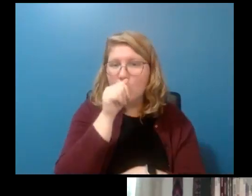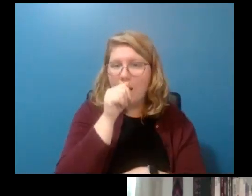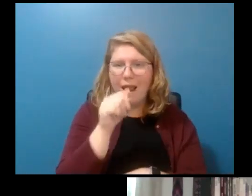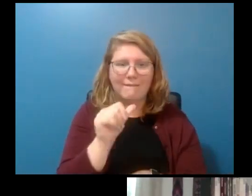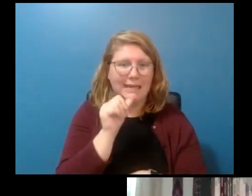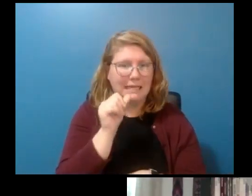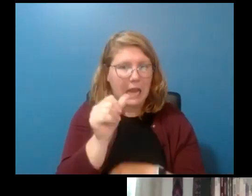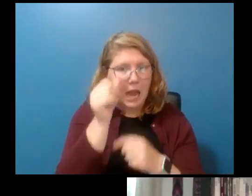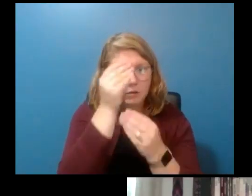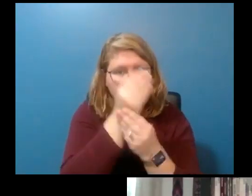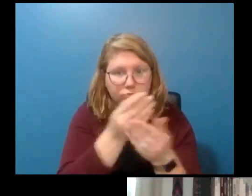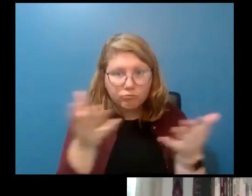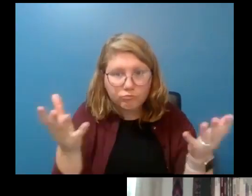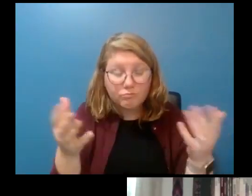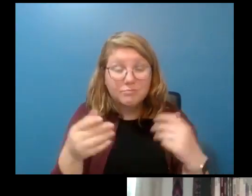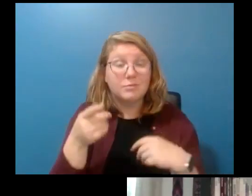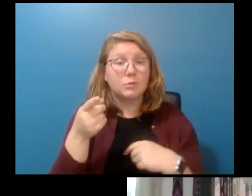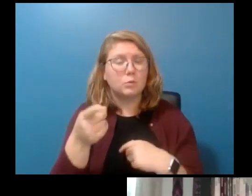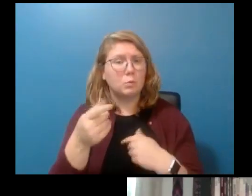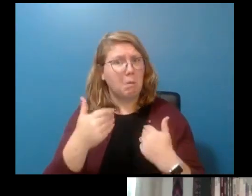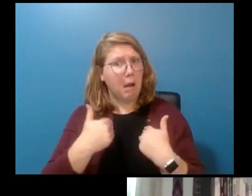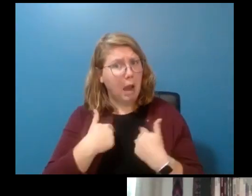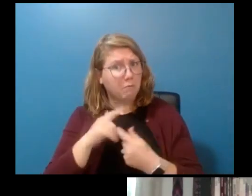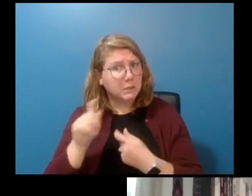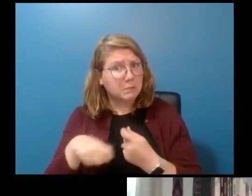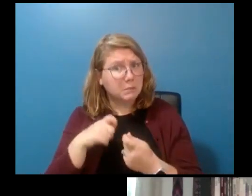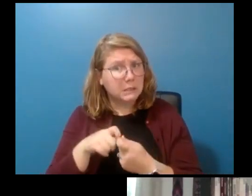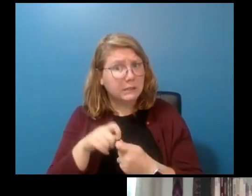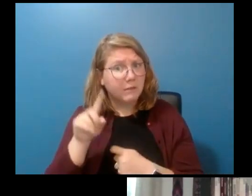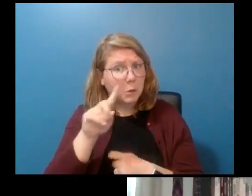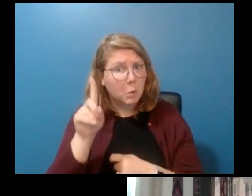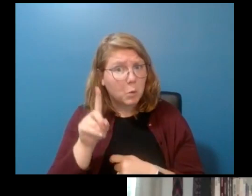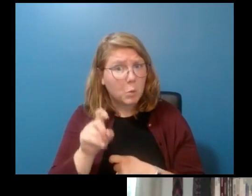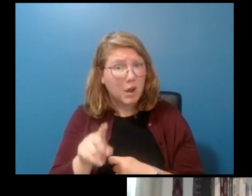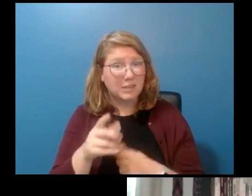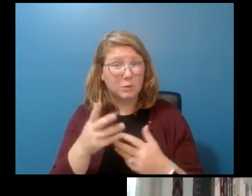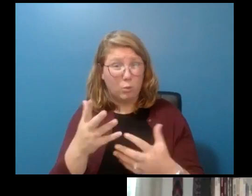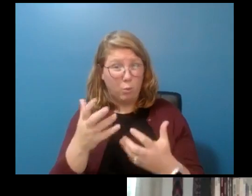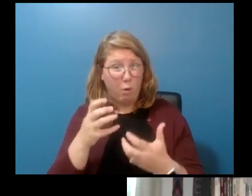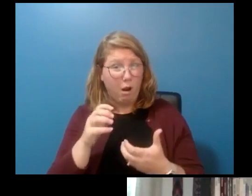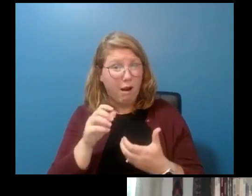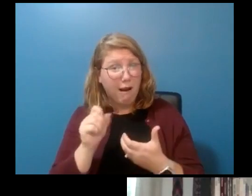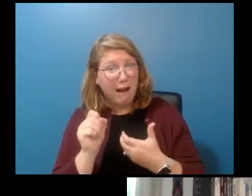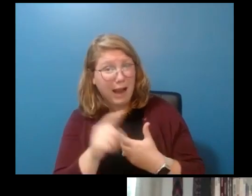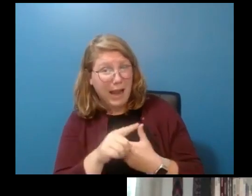And we'll, also, we can also provide a full transcript of this video once it's published.